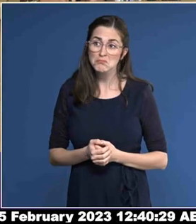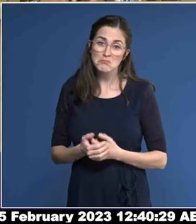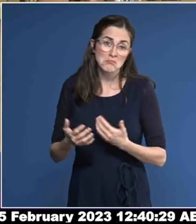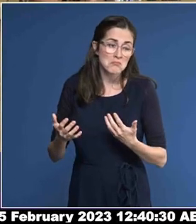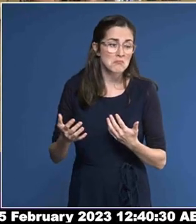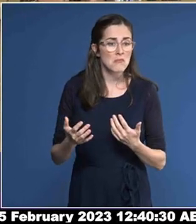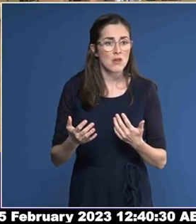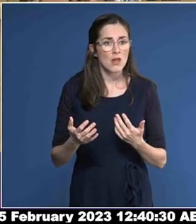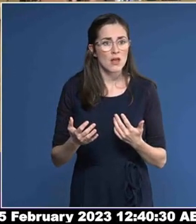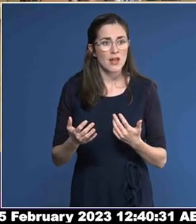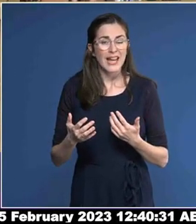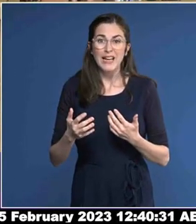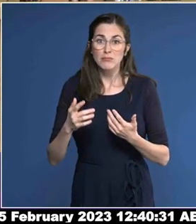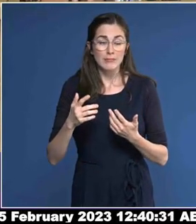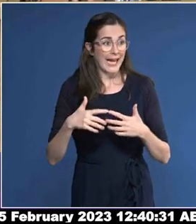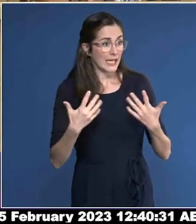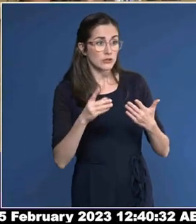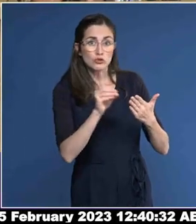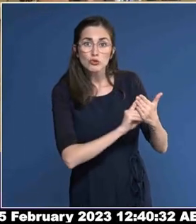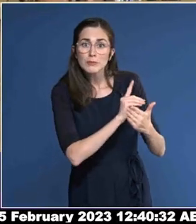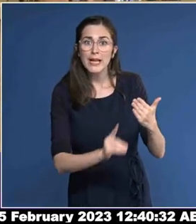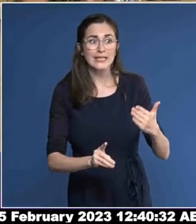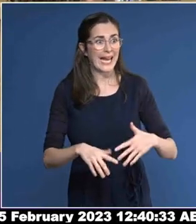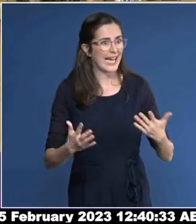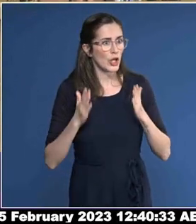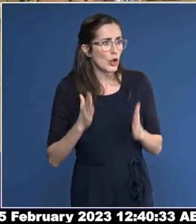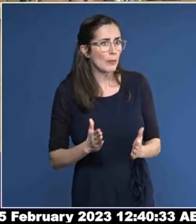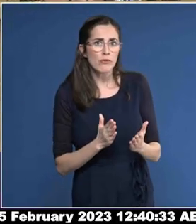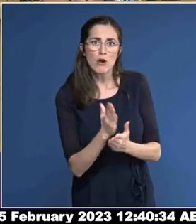discrimination, anything like that, that we can actually bring those things to light.